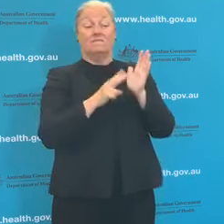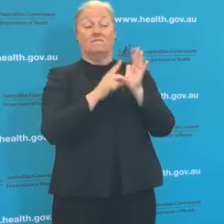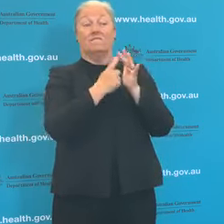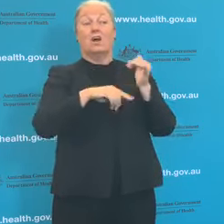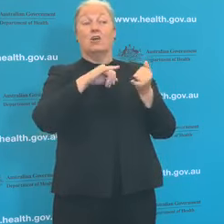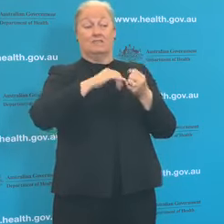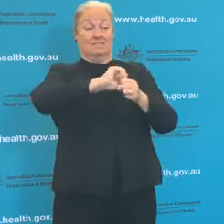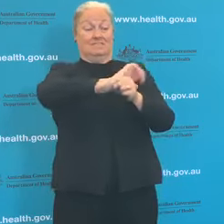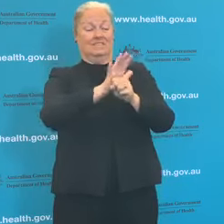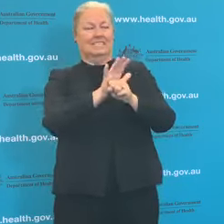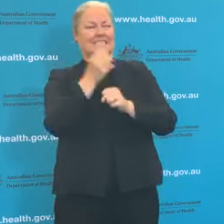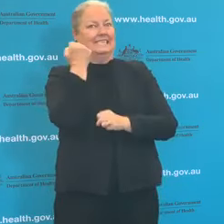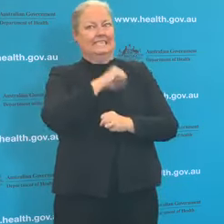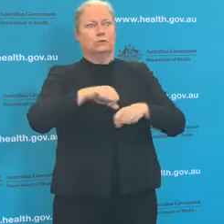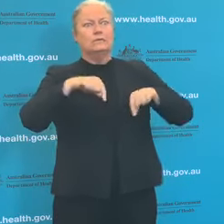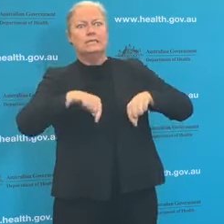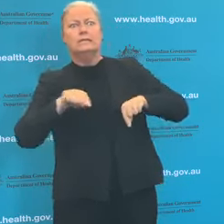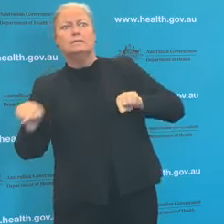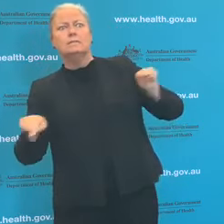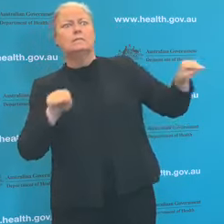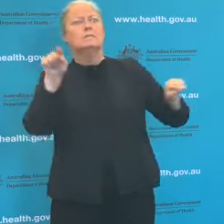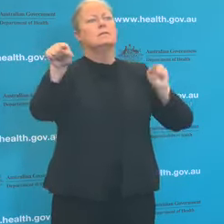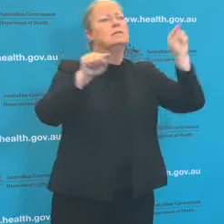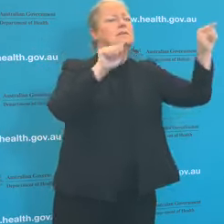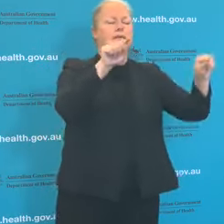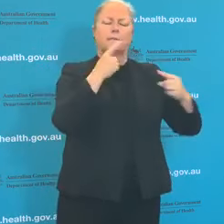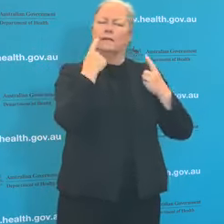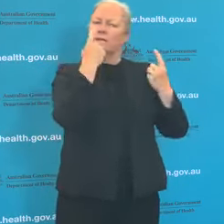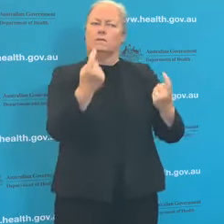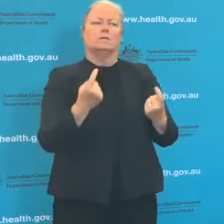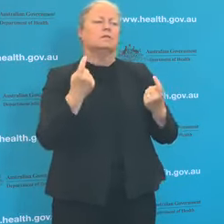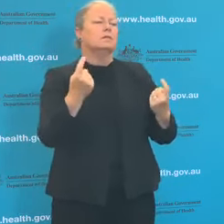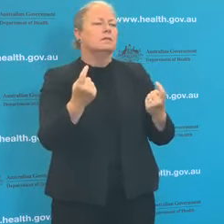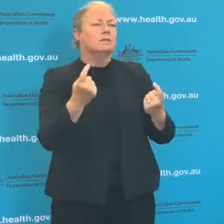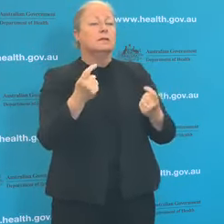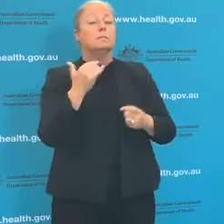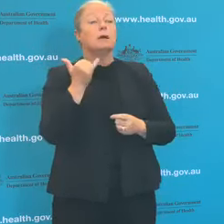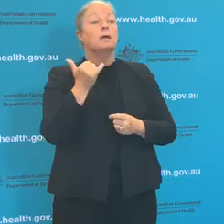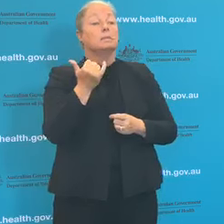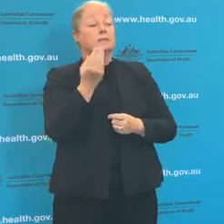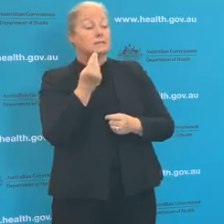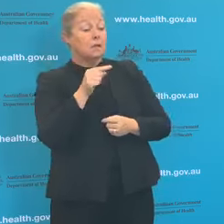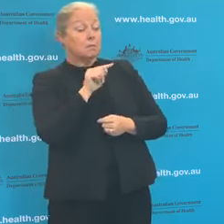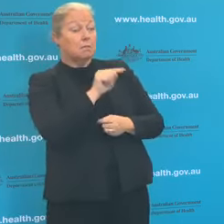It may be in different amounts in some parts of the country compared to others,